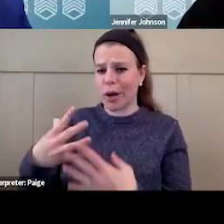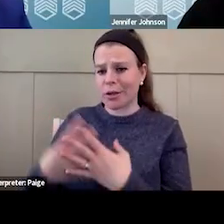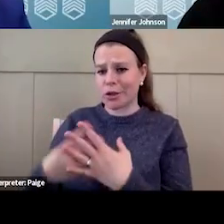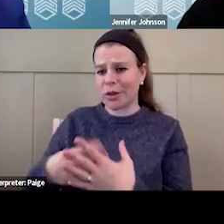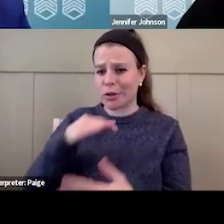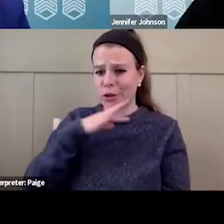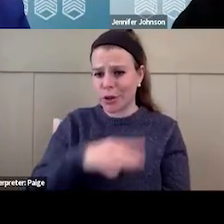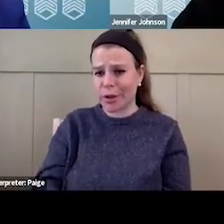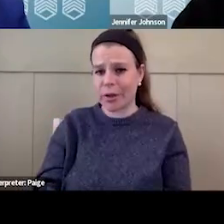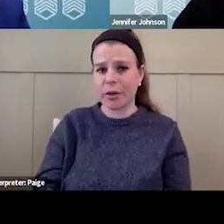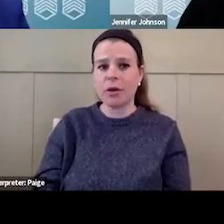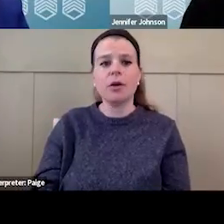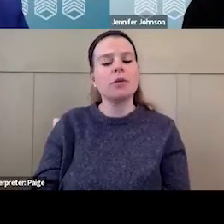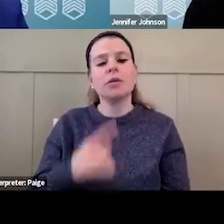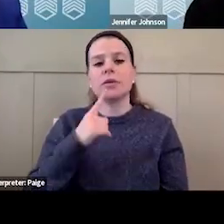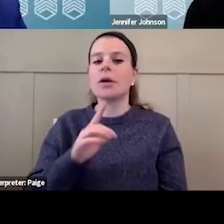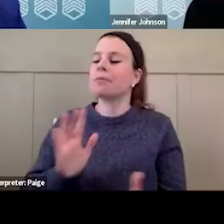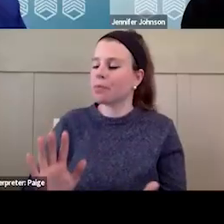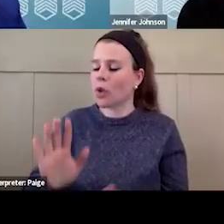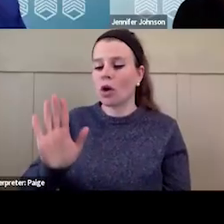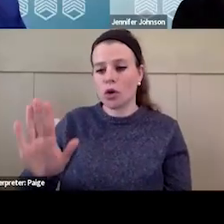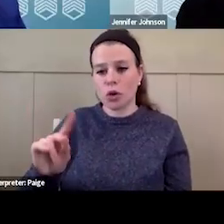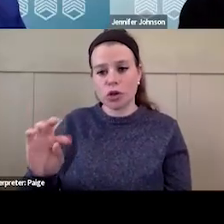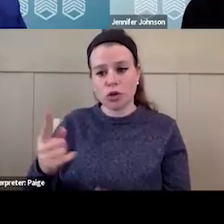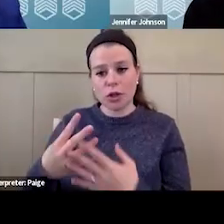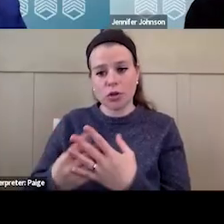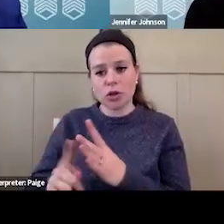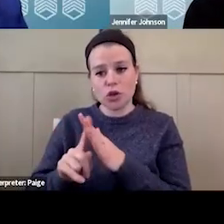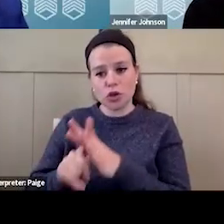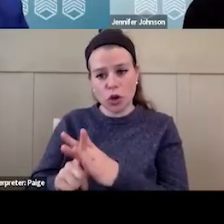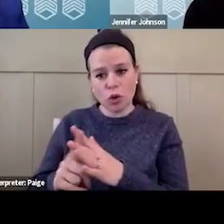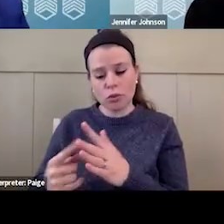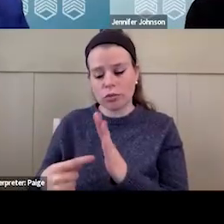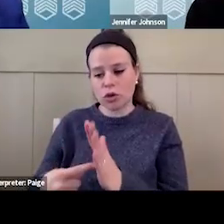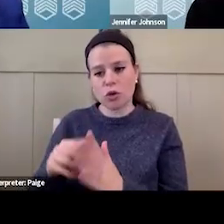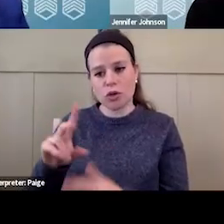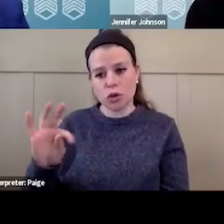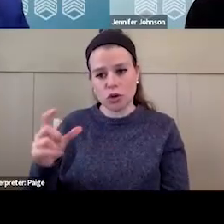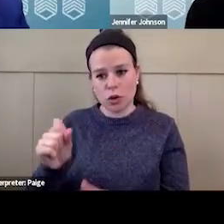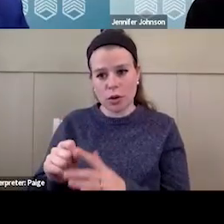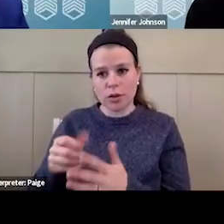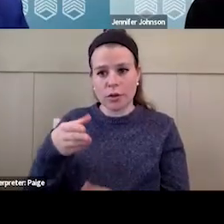Uh, you'd say, "Your drug screen shows the presence of drugs." "Did you take your meds today?" No, that's not what you'd be asking.